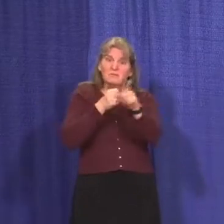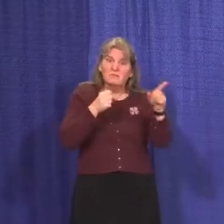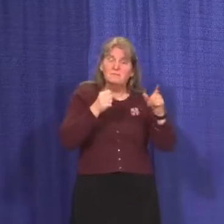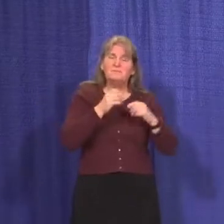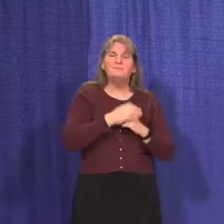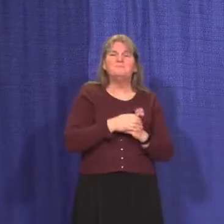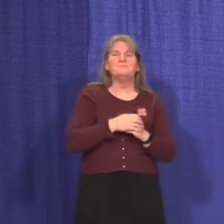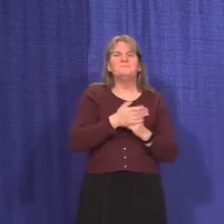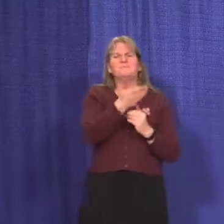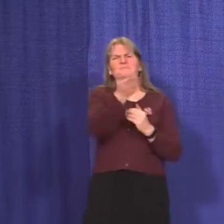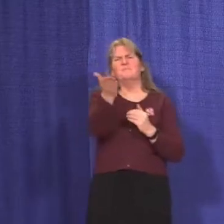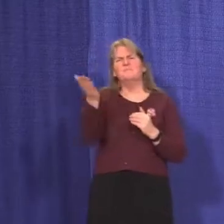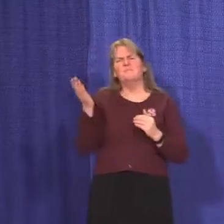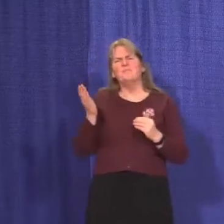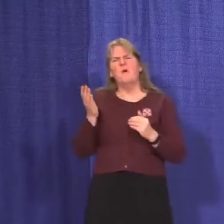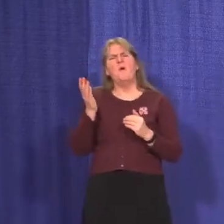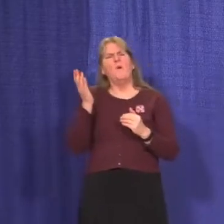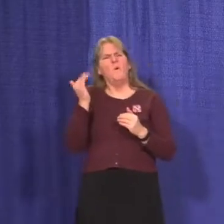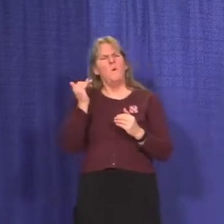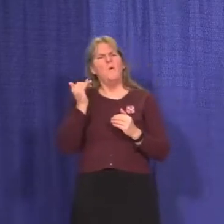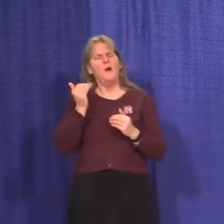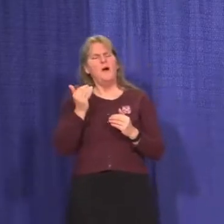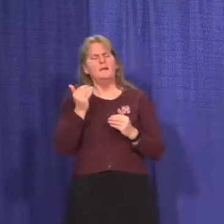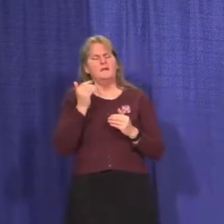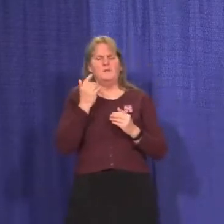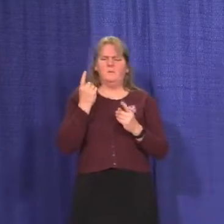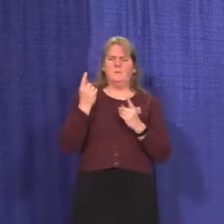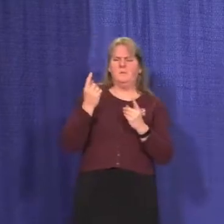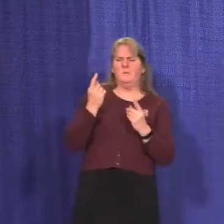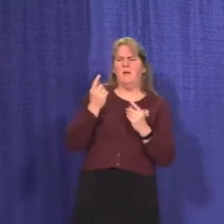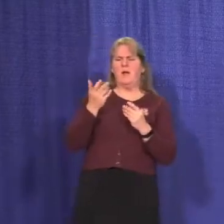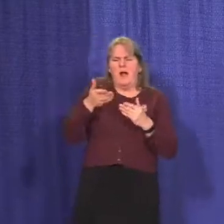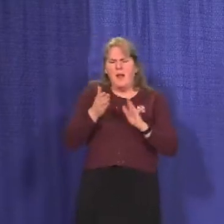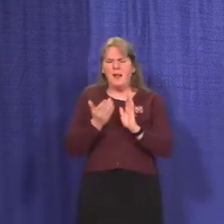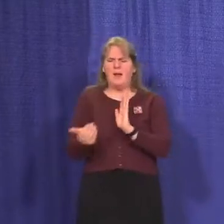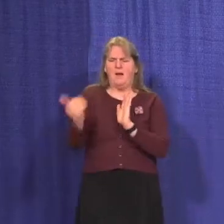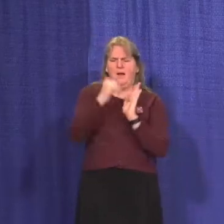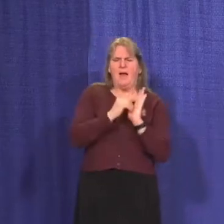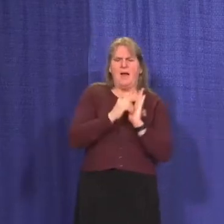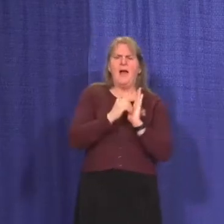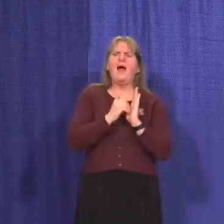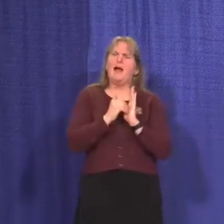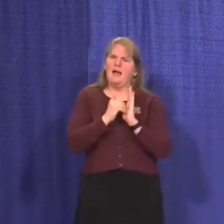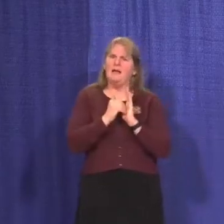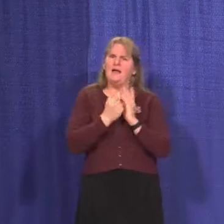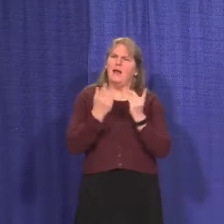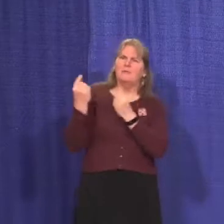that allow us to experience the world around us without restriction and we want to see